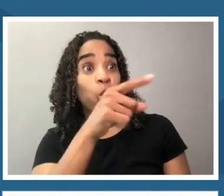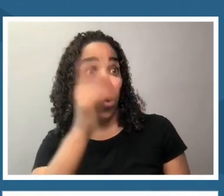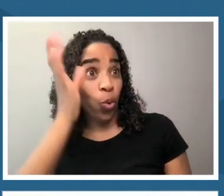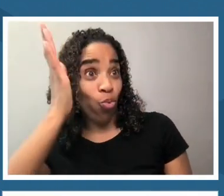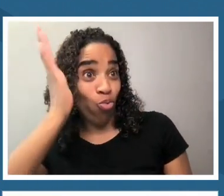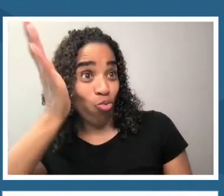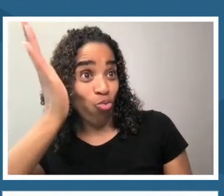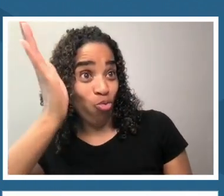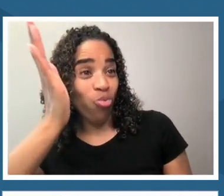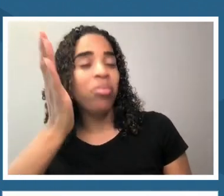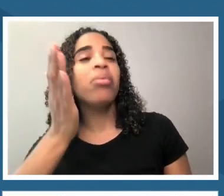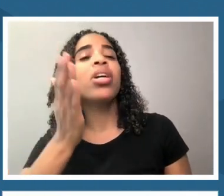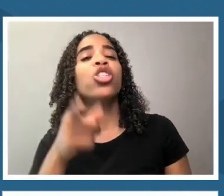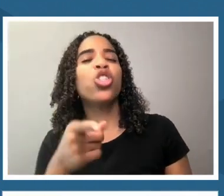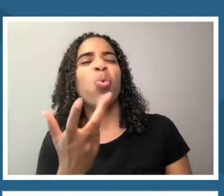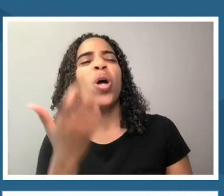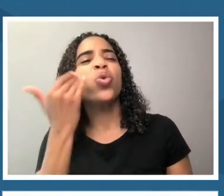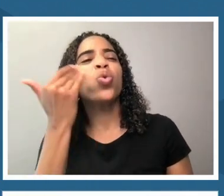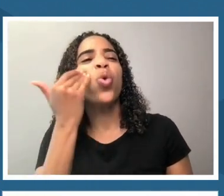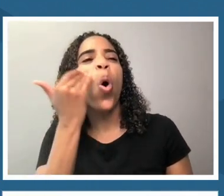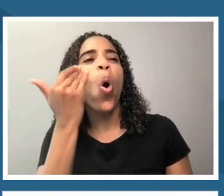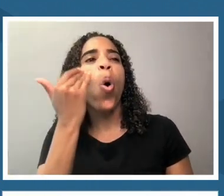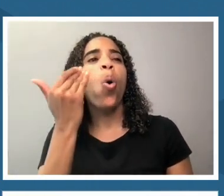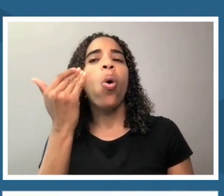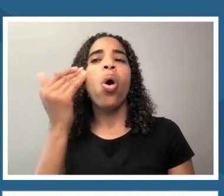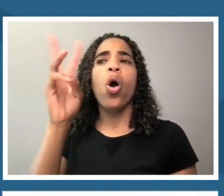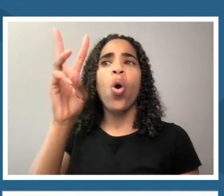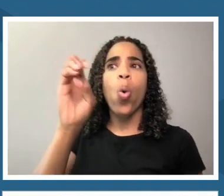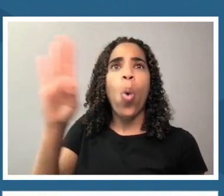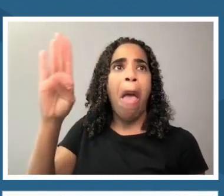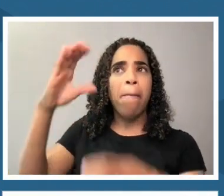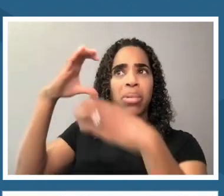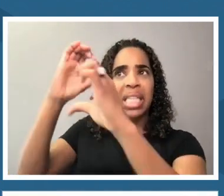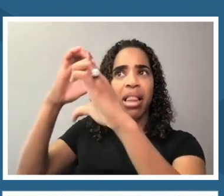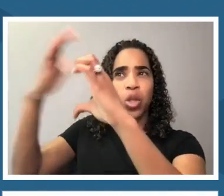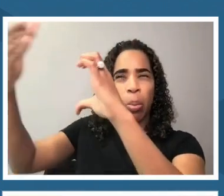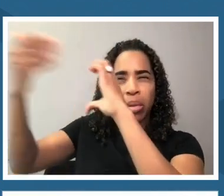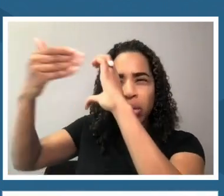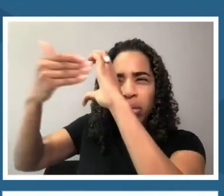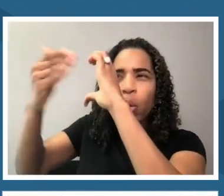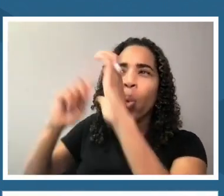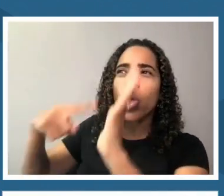what what will the webb telescope be able to show